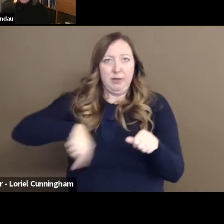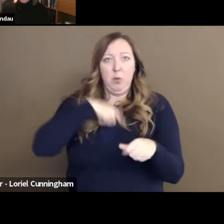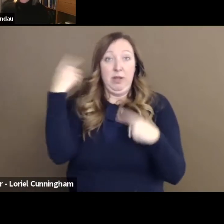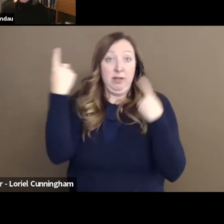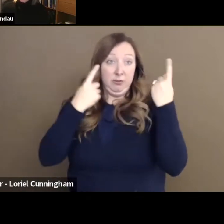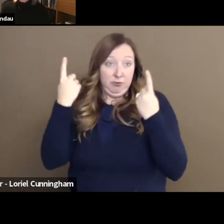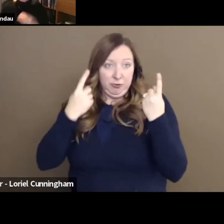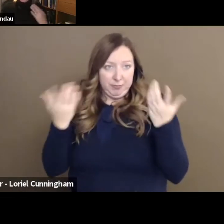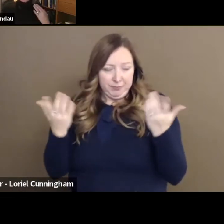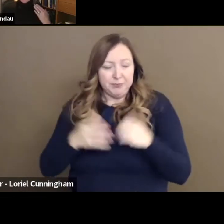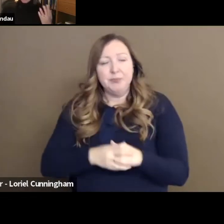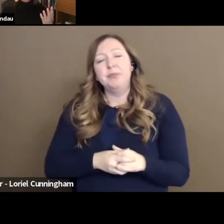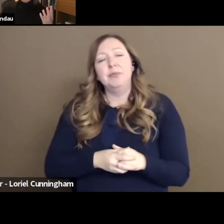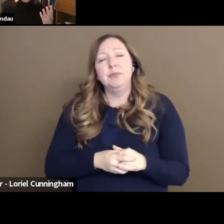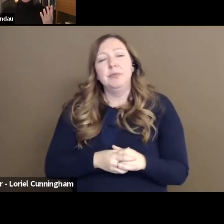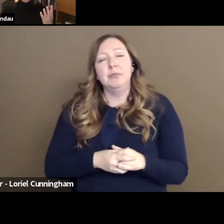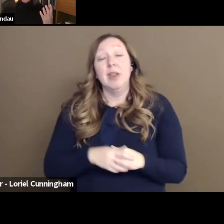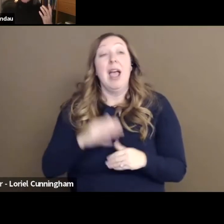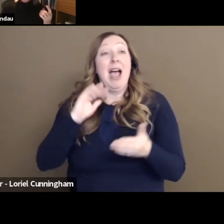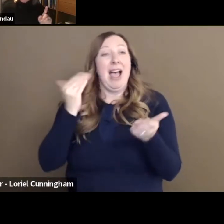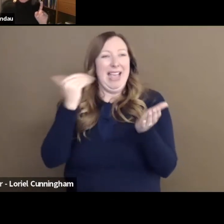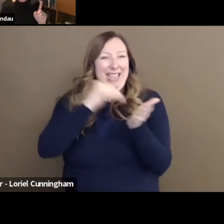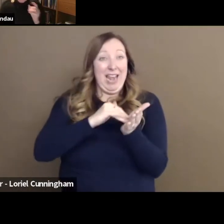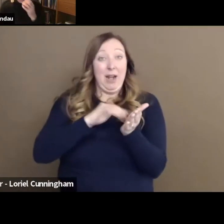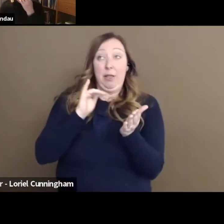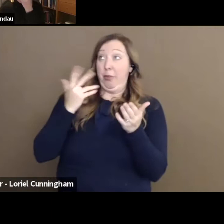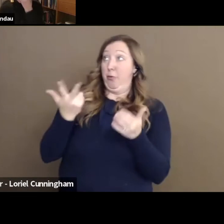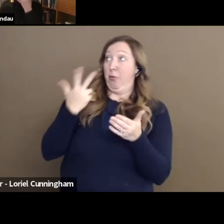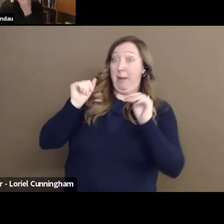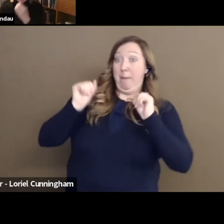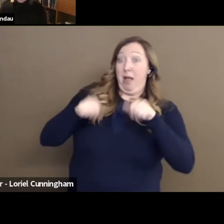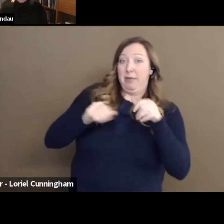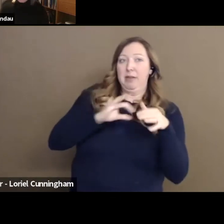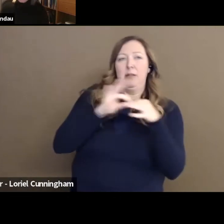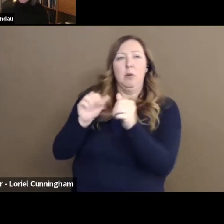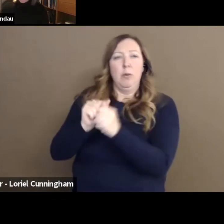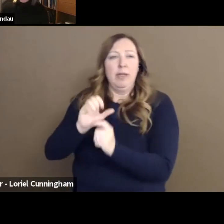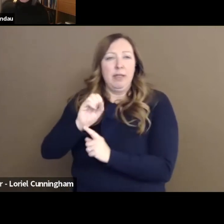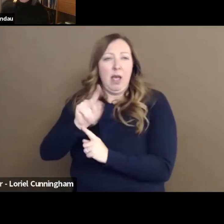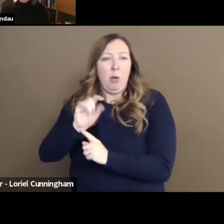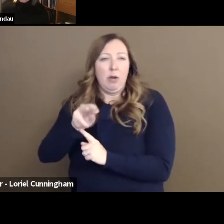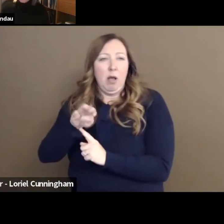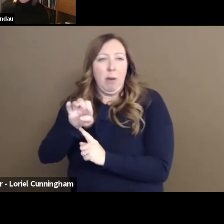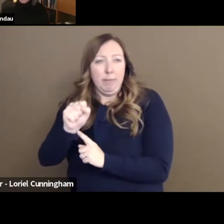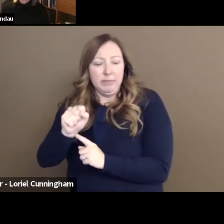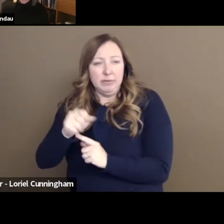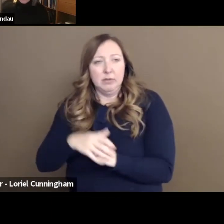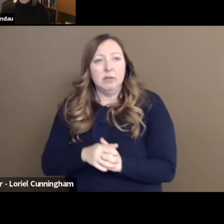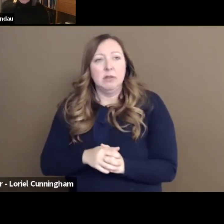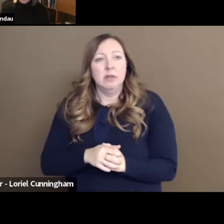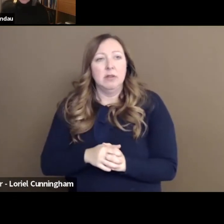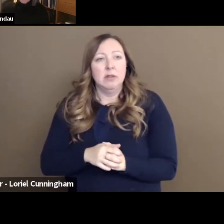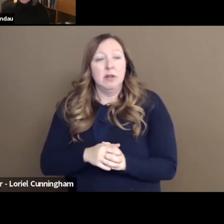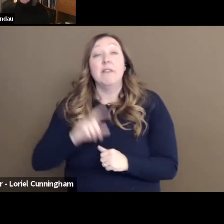in terms of the outcomes one is the idea that there is what i